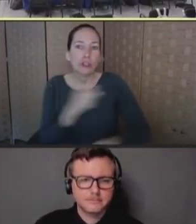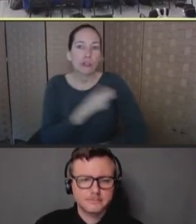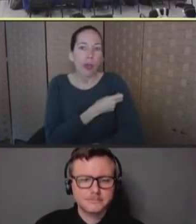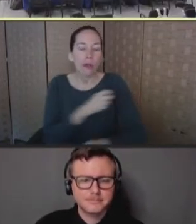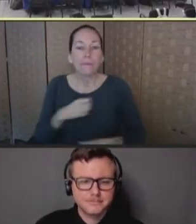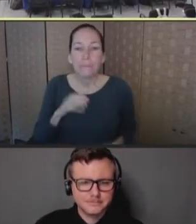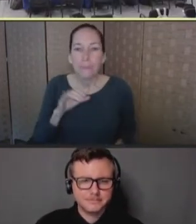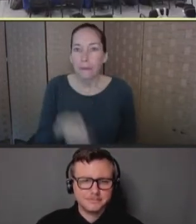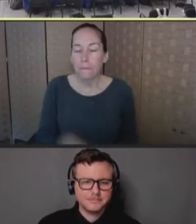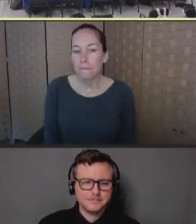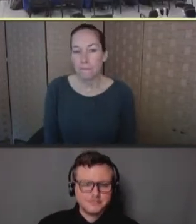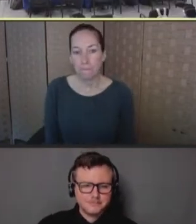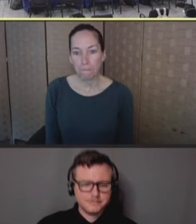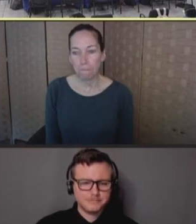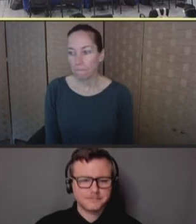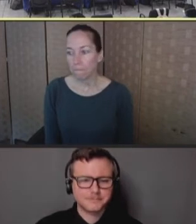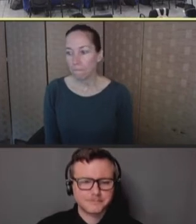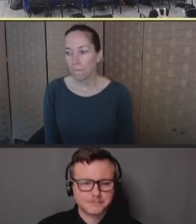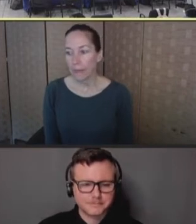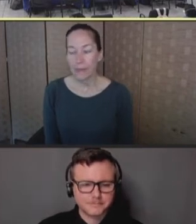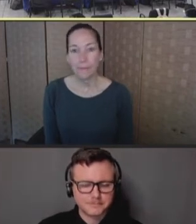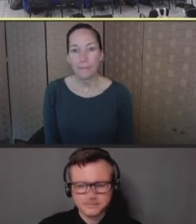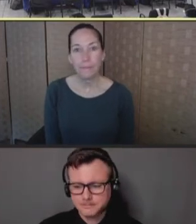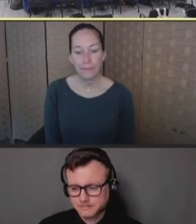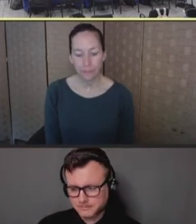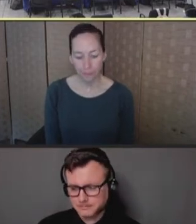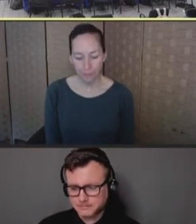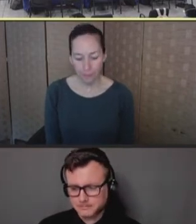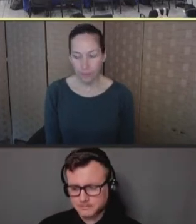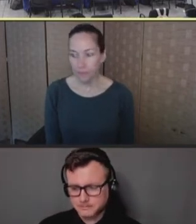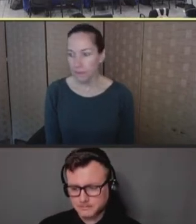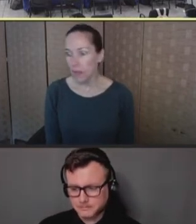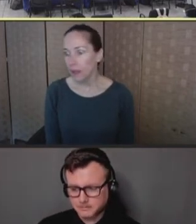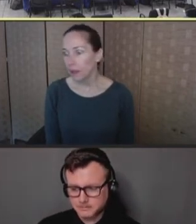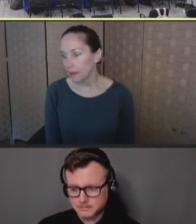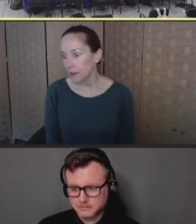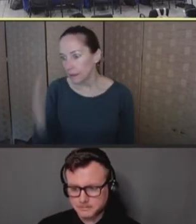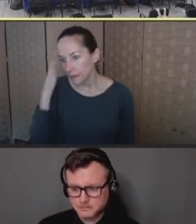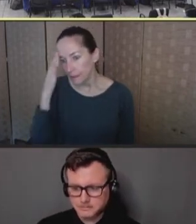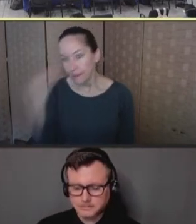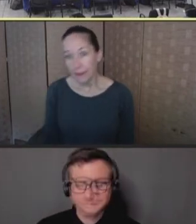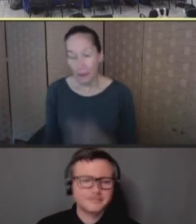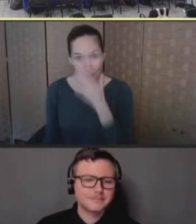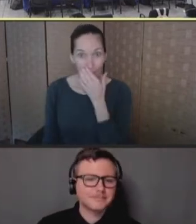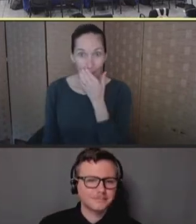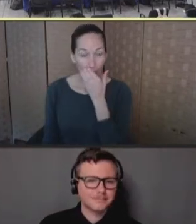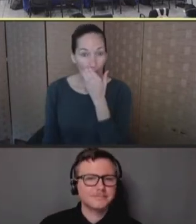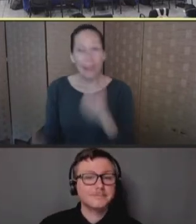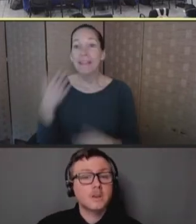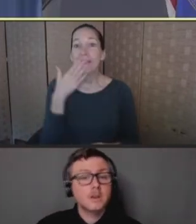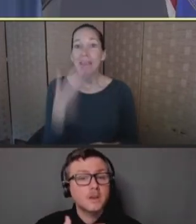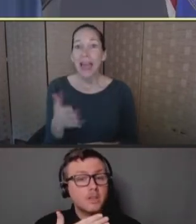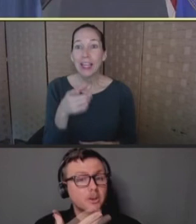David Oshinsky: Thank you. Thank you, Dr. Dunne [phonetic sp].